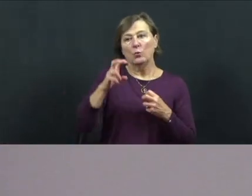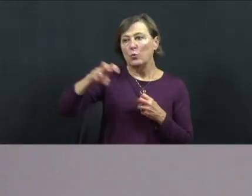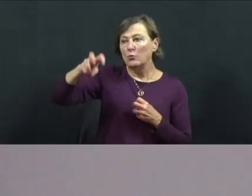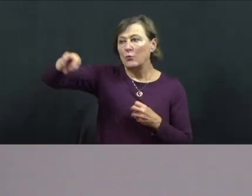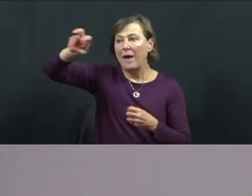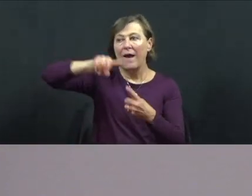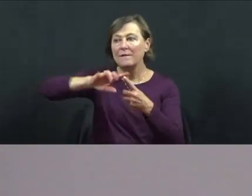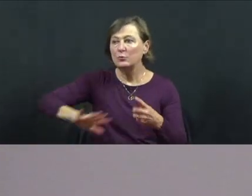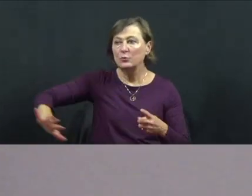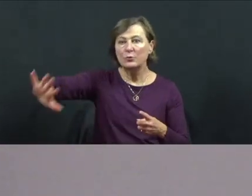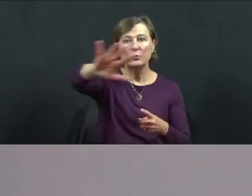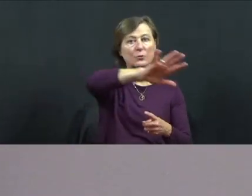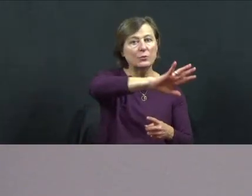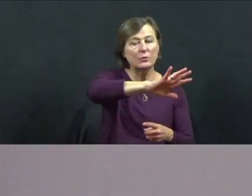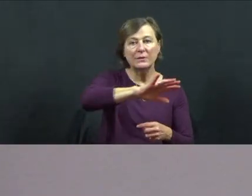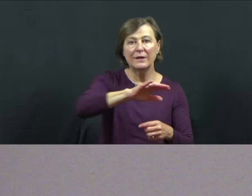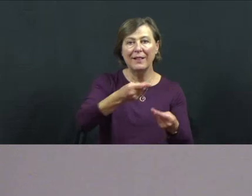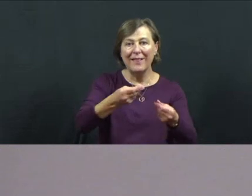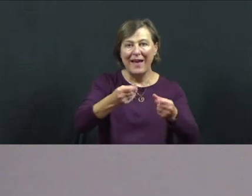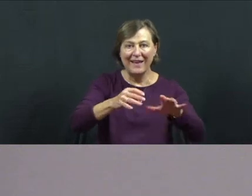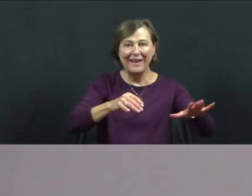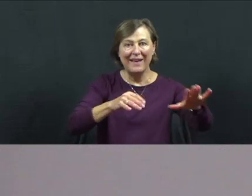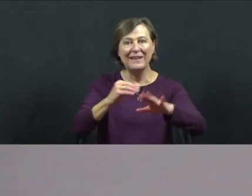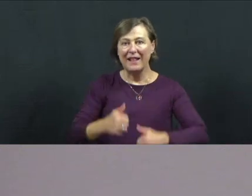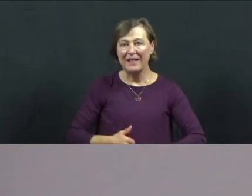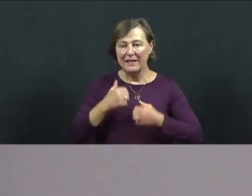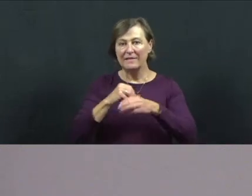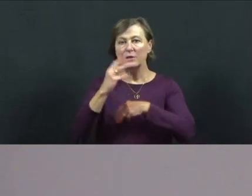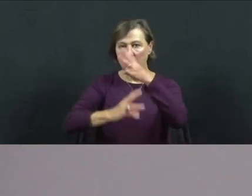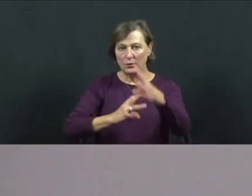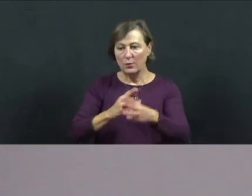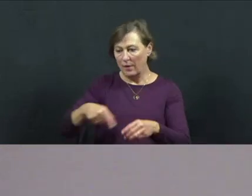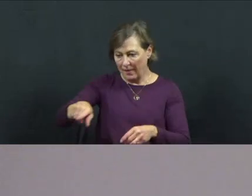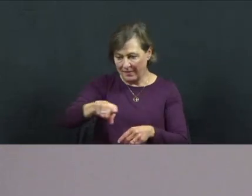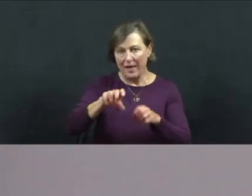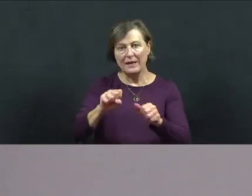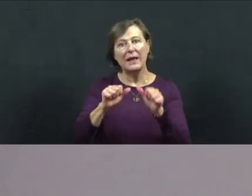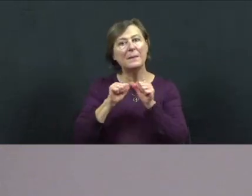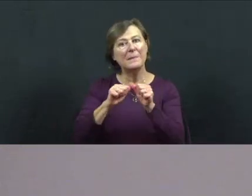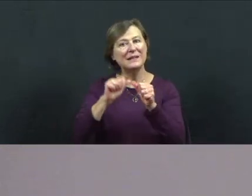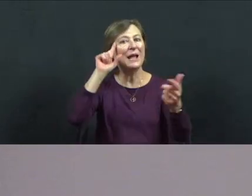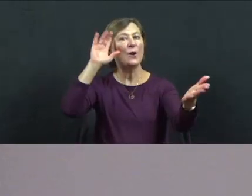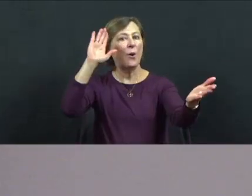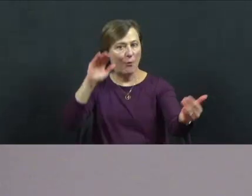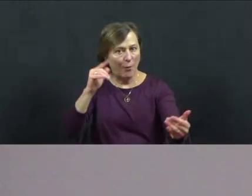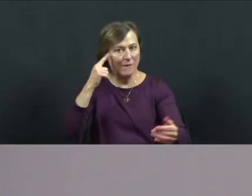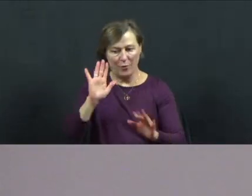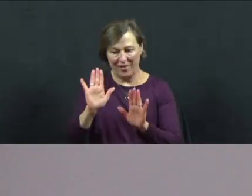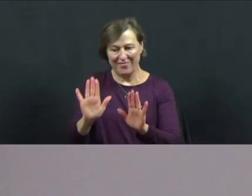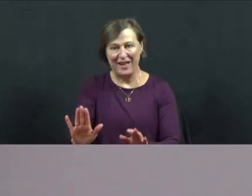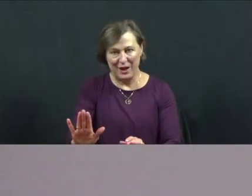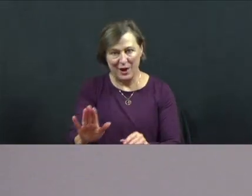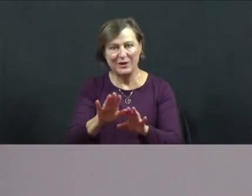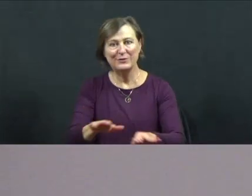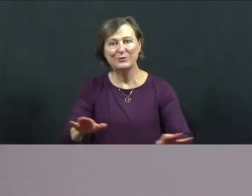and live in a world where they will be able to maintain hope for their children's futures.